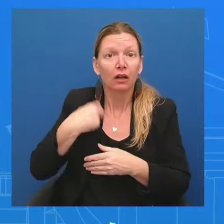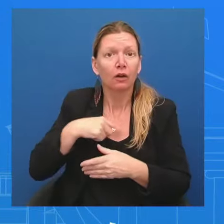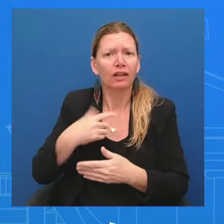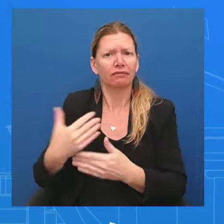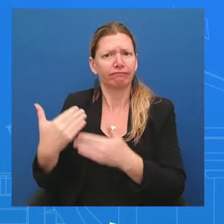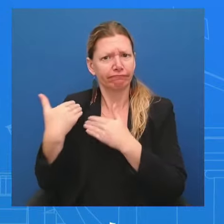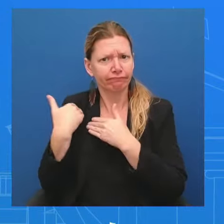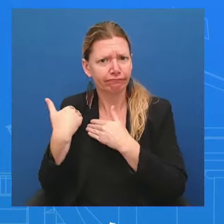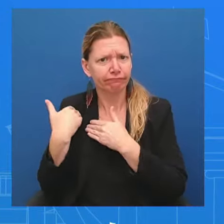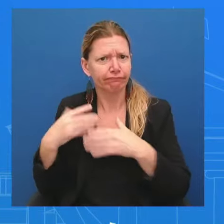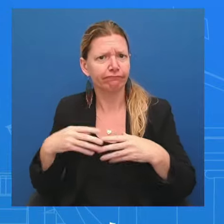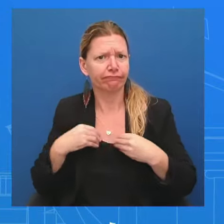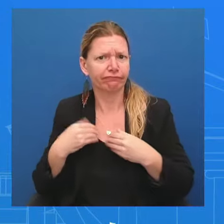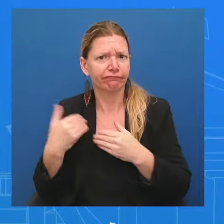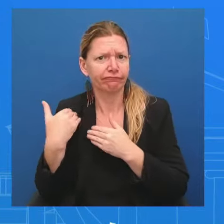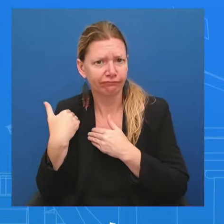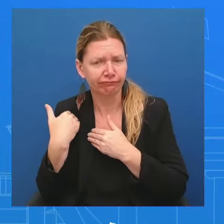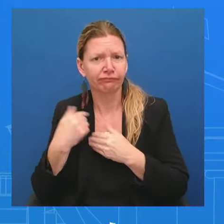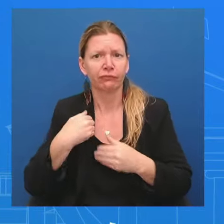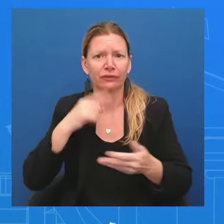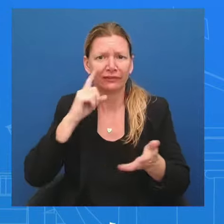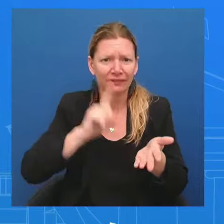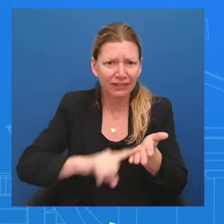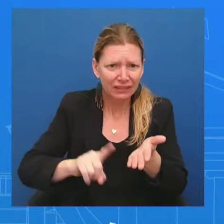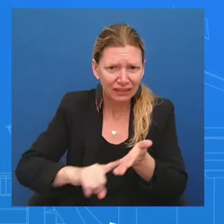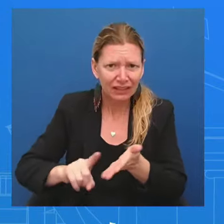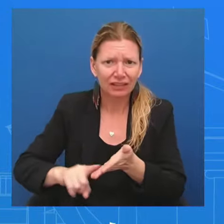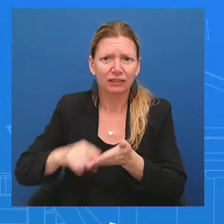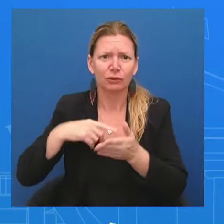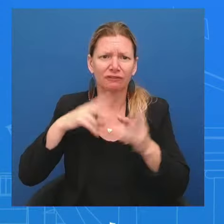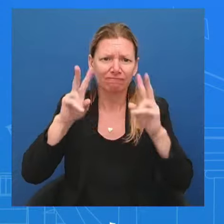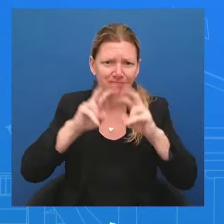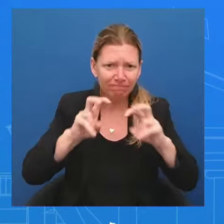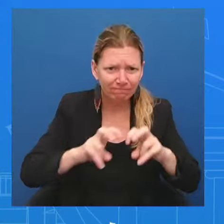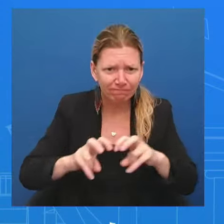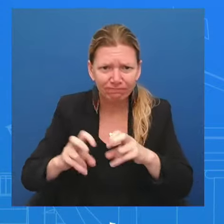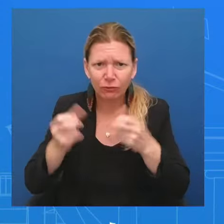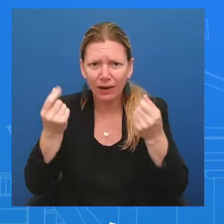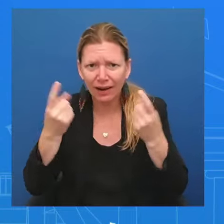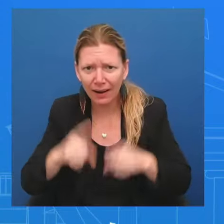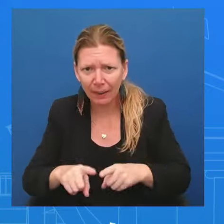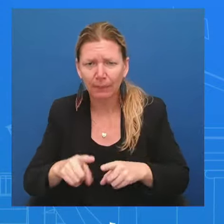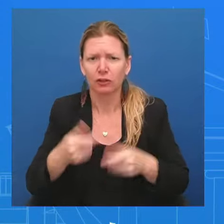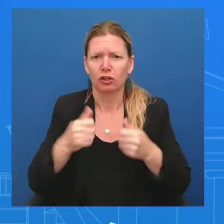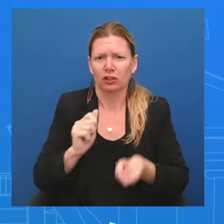we tried to learn from it to make changes so that those set of mistakes wouldn't happen again,